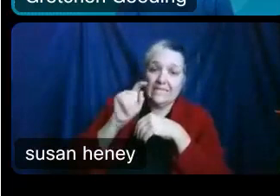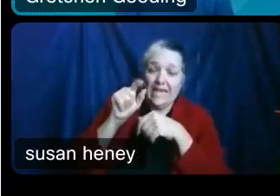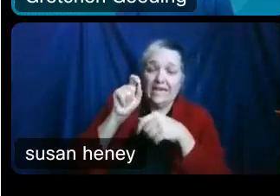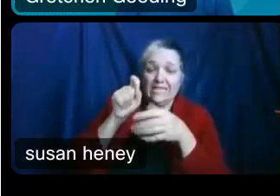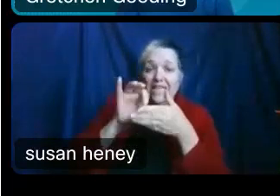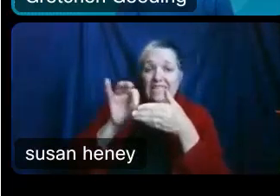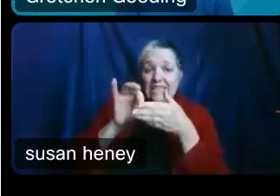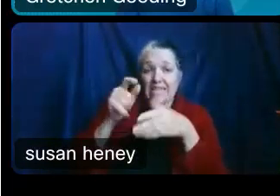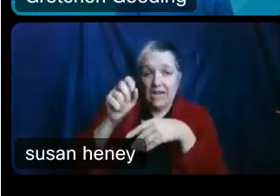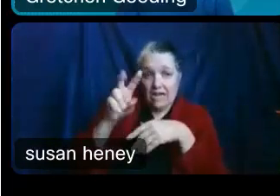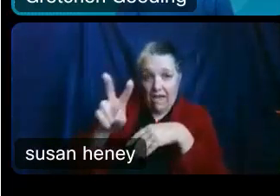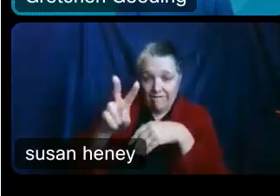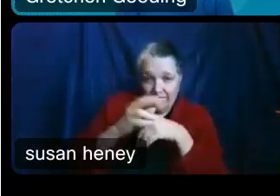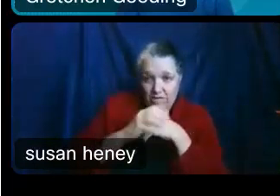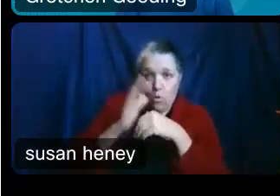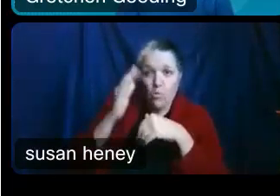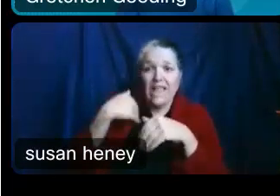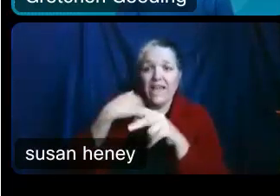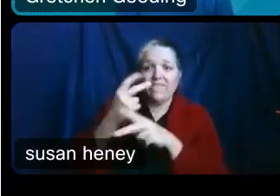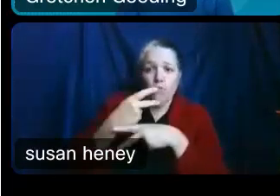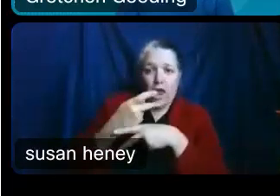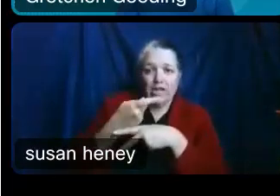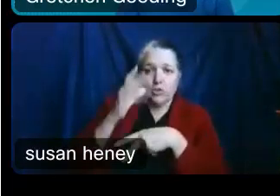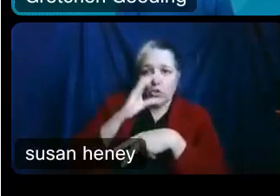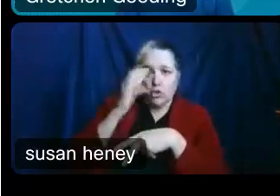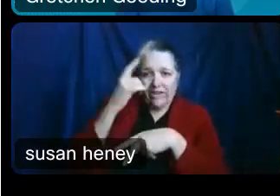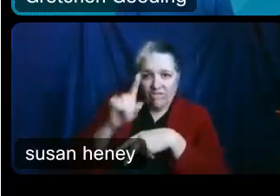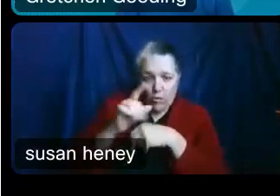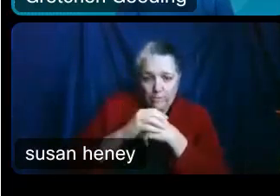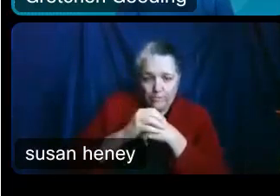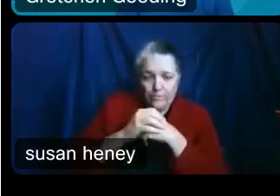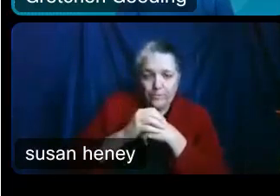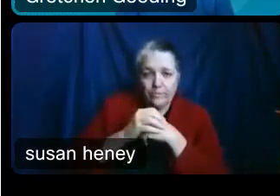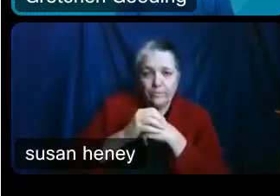most of the products you're looking for. My colleague, Maria Valdisera, will go over recent